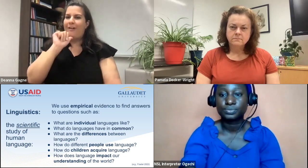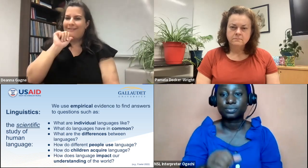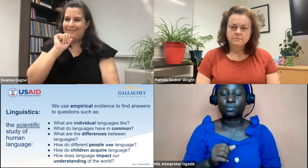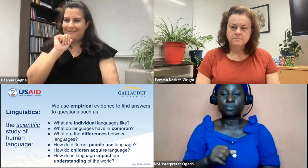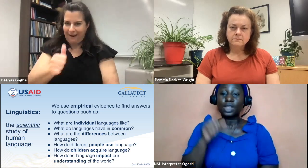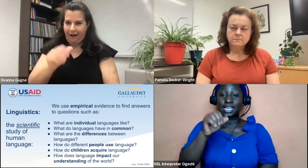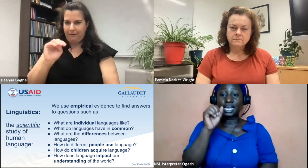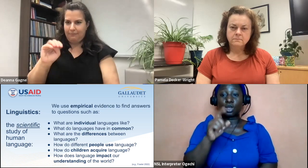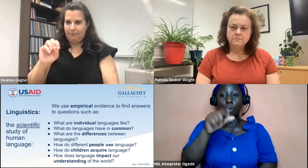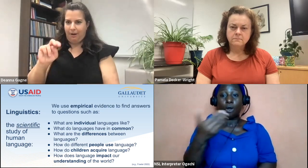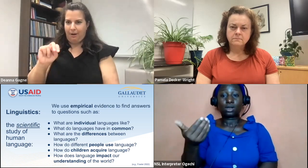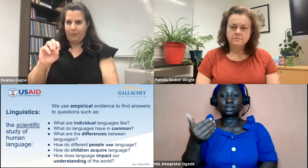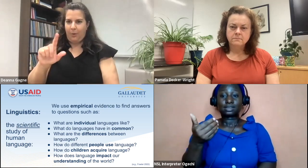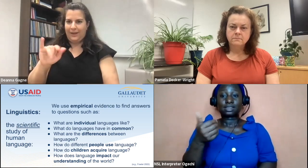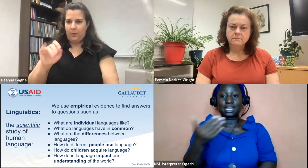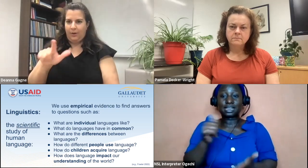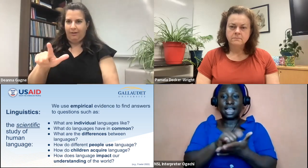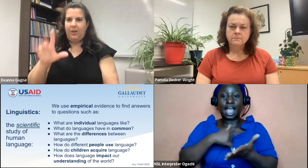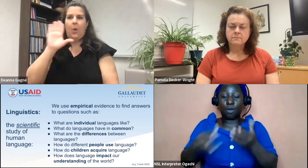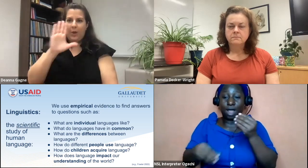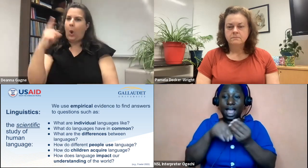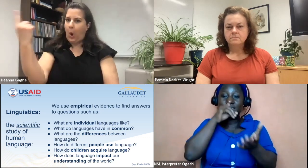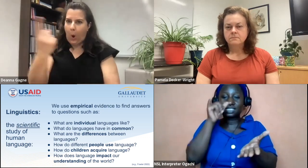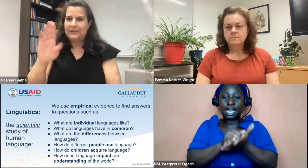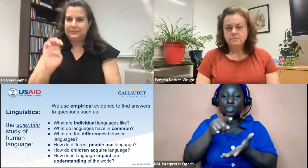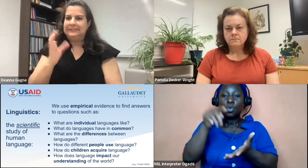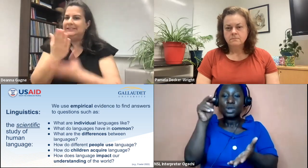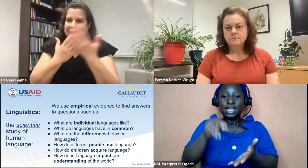most deaf kids are not monolinguals.